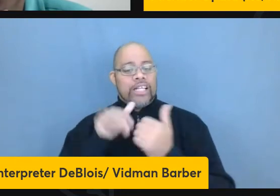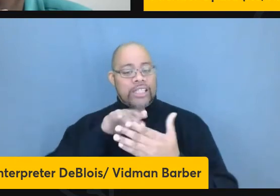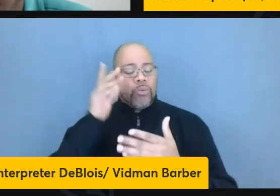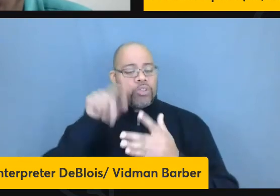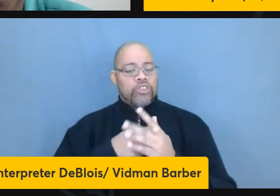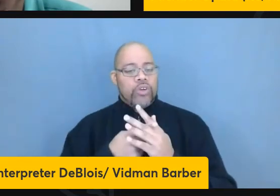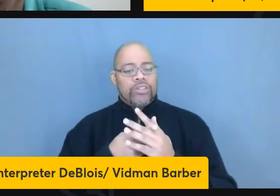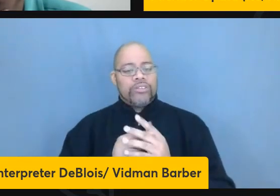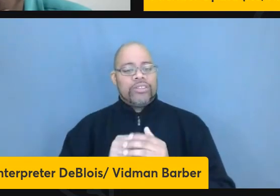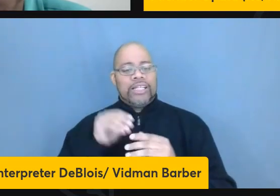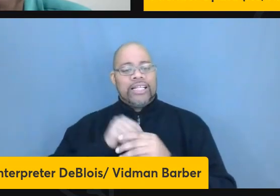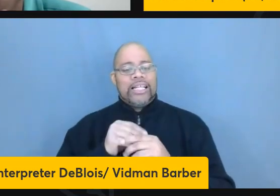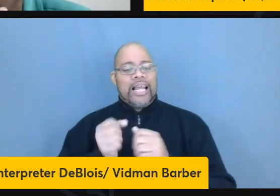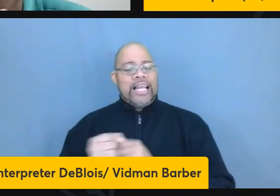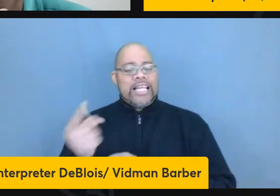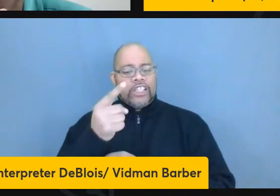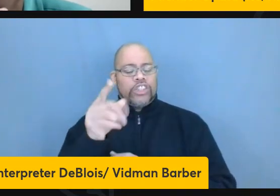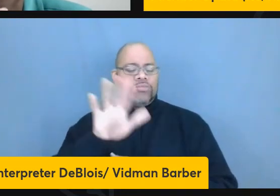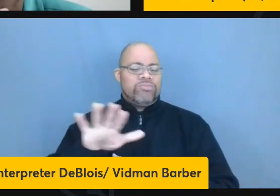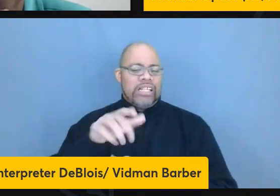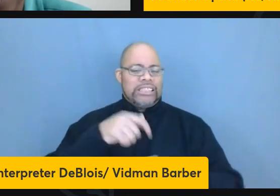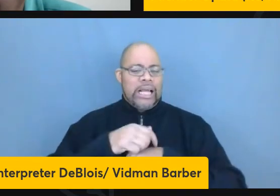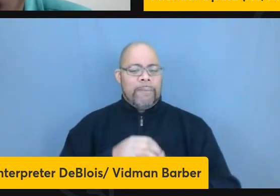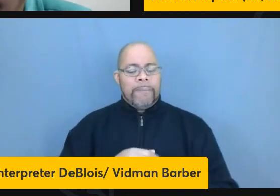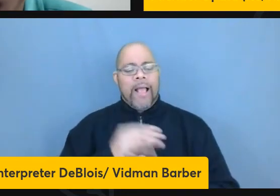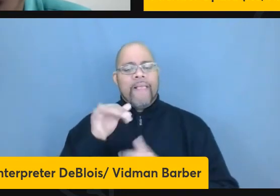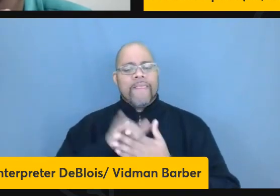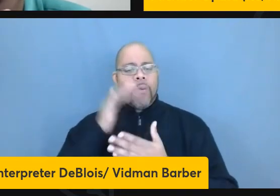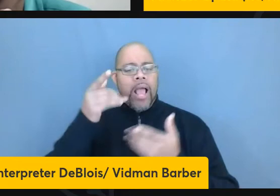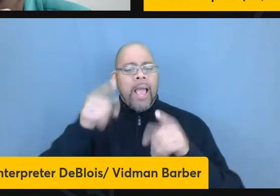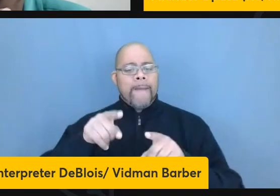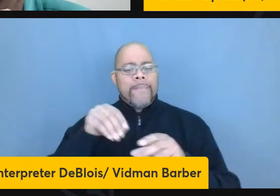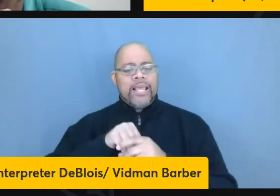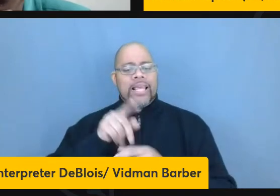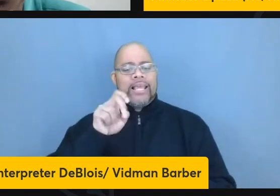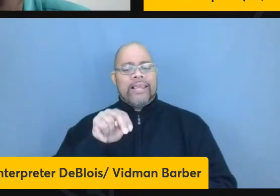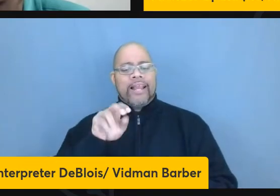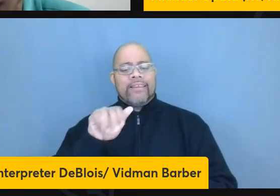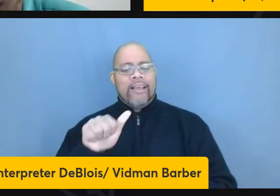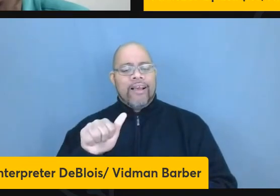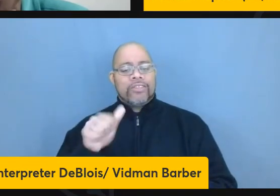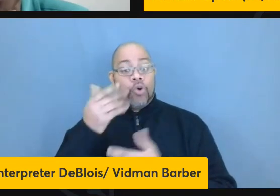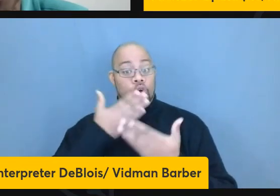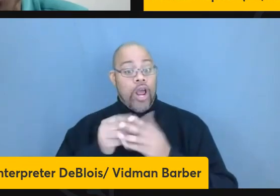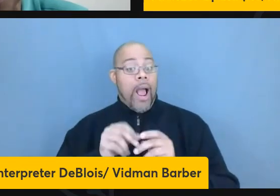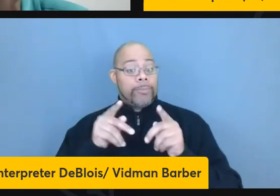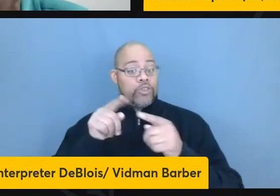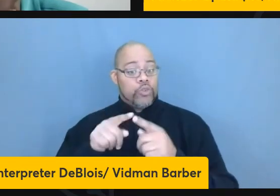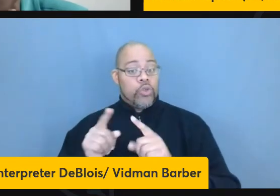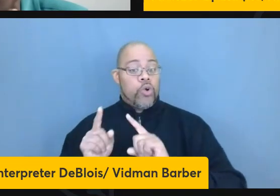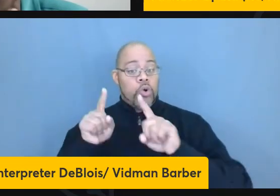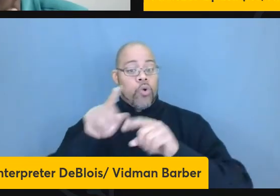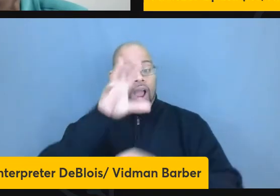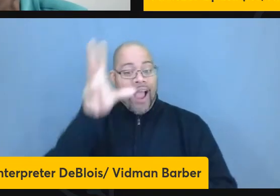you know, in next year sometime, and this will happen in Kenya. So good opportunity to go to Africa. If you're not already